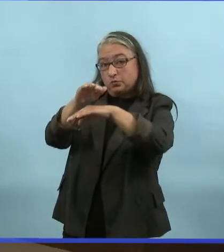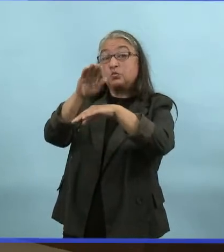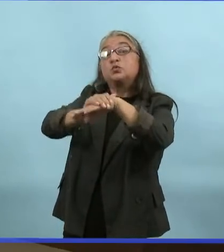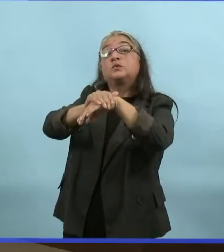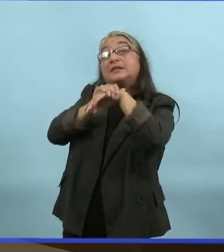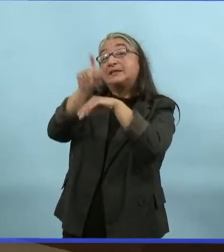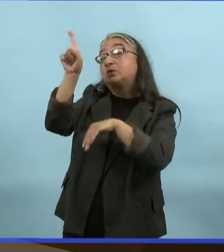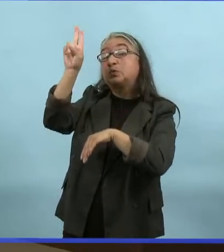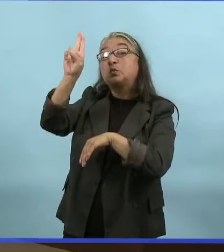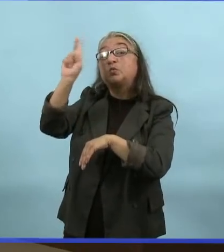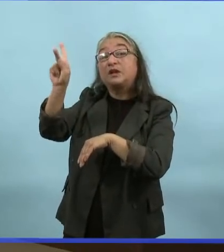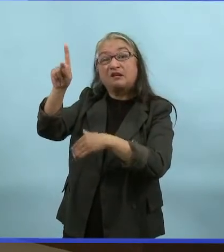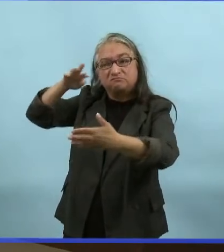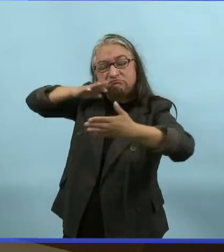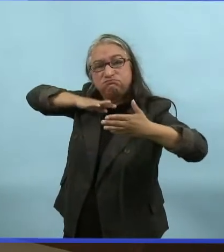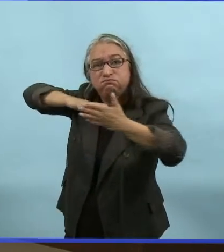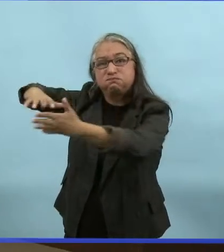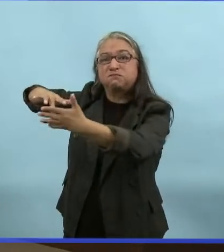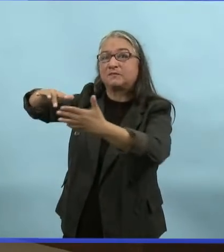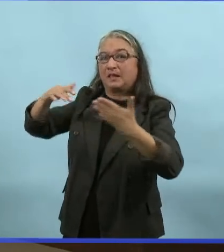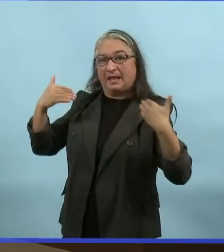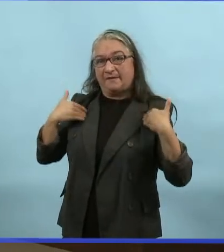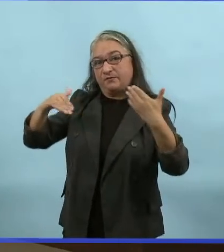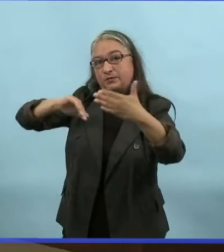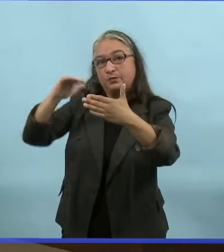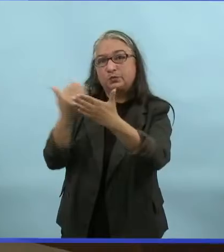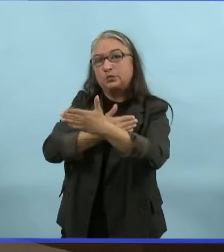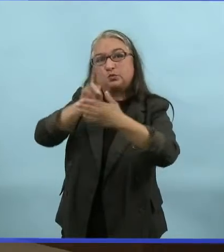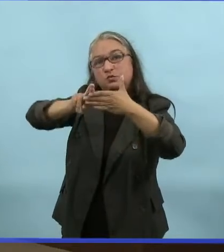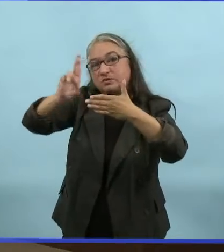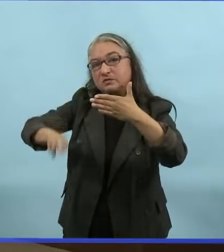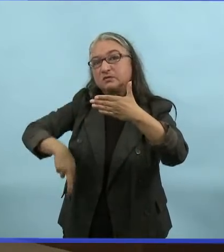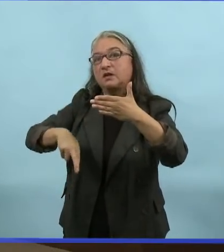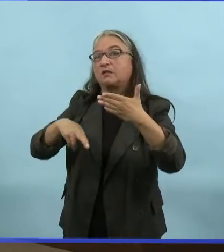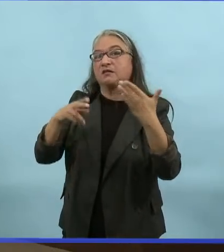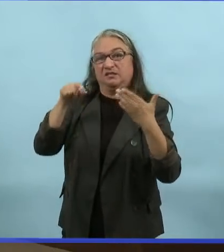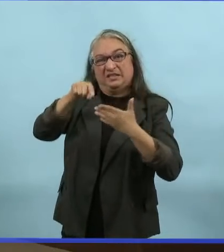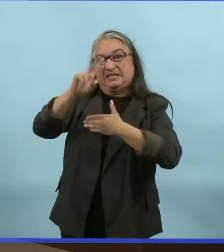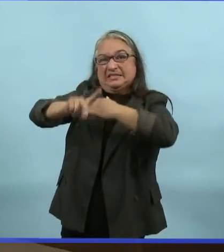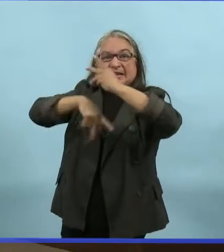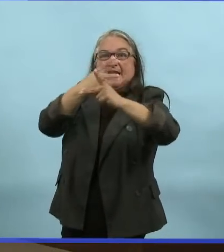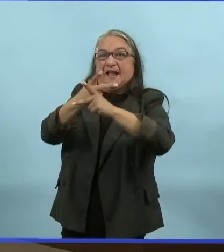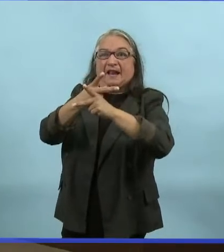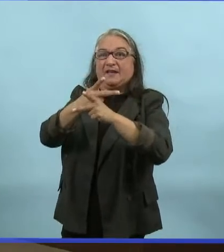depending on whether you're unvaccinated or have one dose or two so can you give us an idea of any